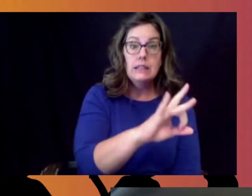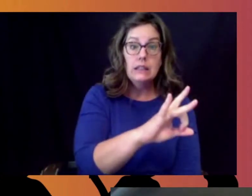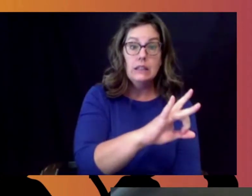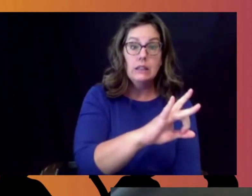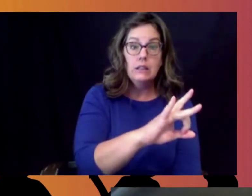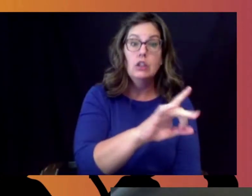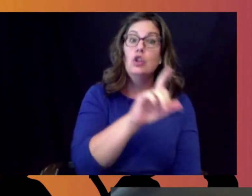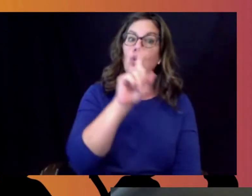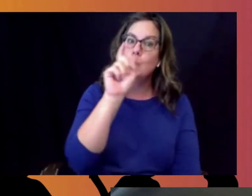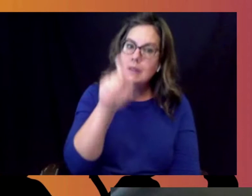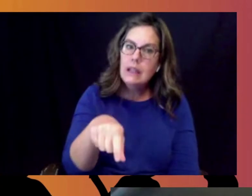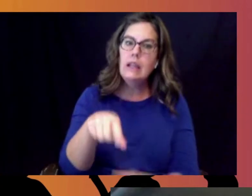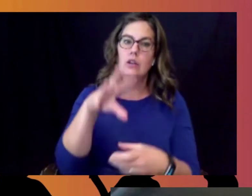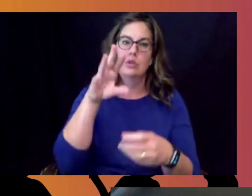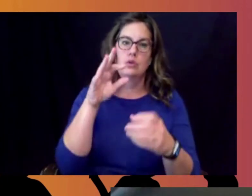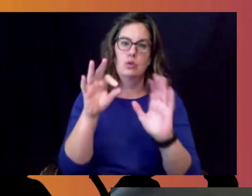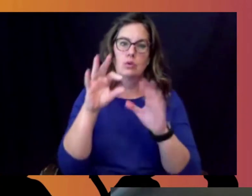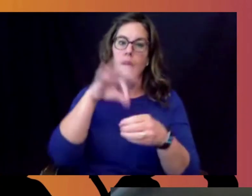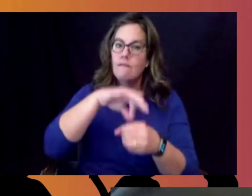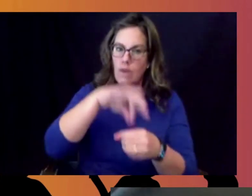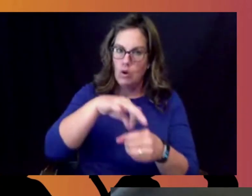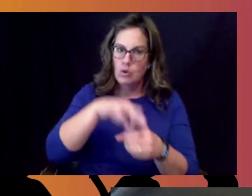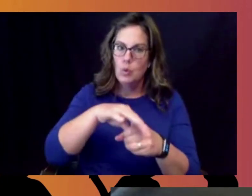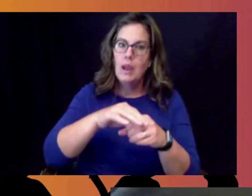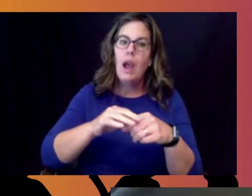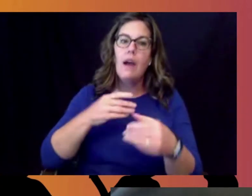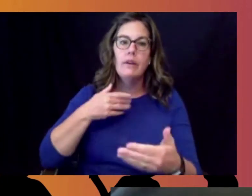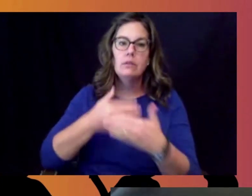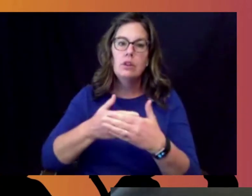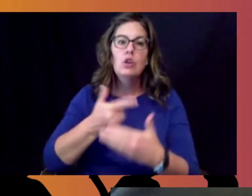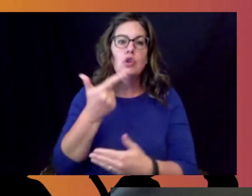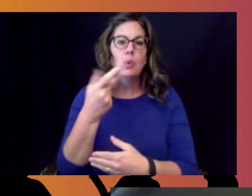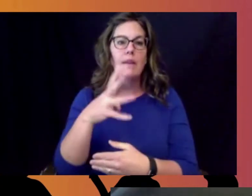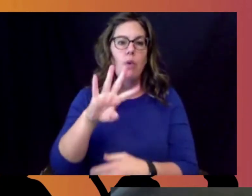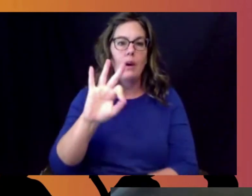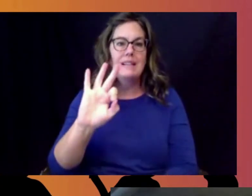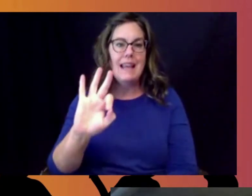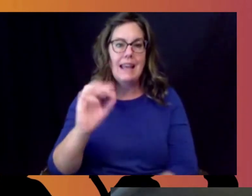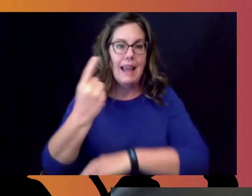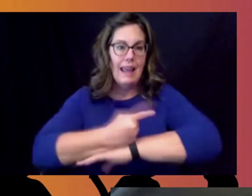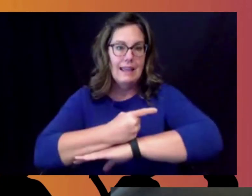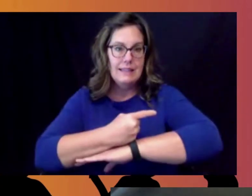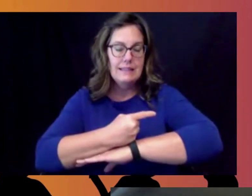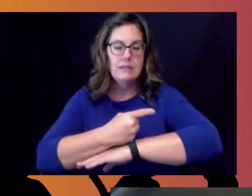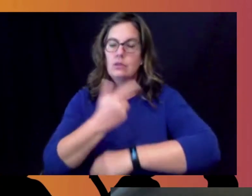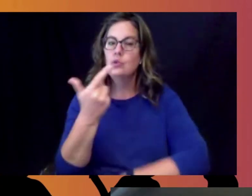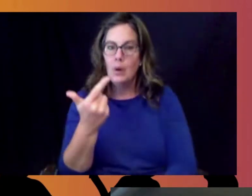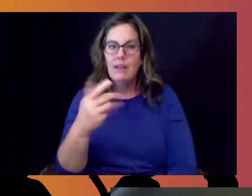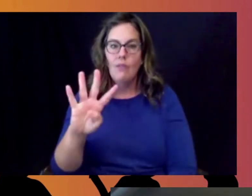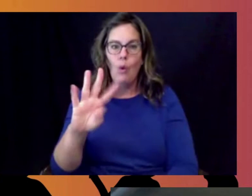have 24 days until the most important election happens that will be in our lifetime and then